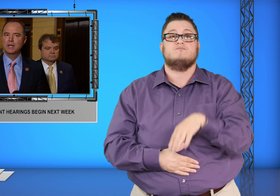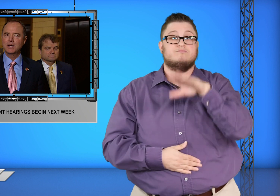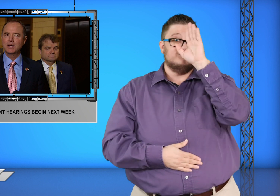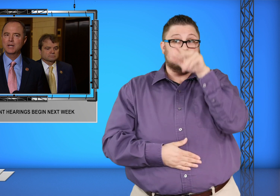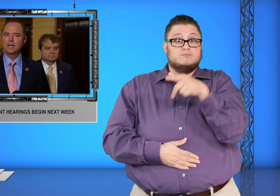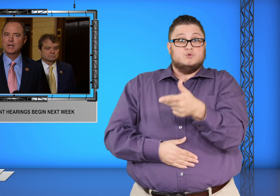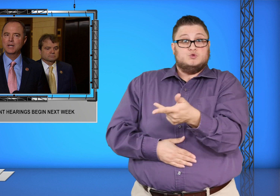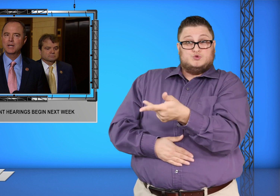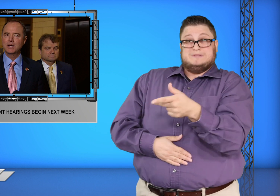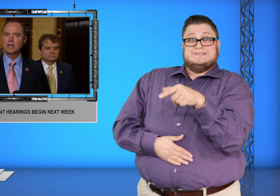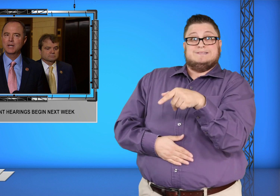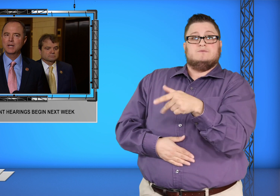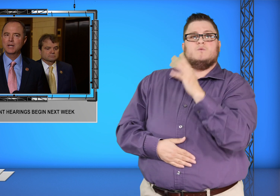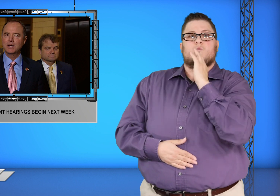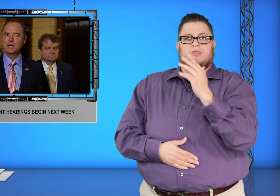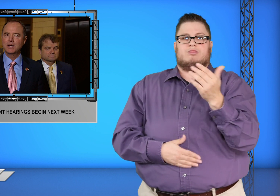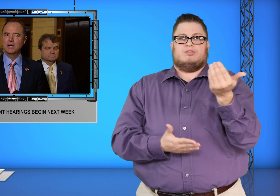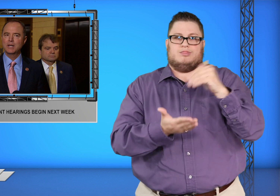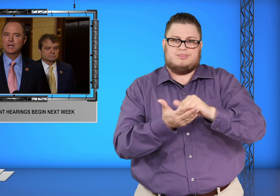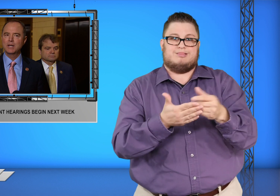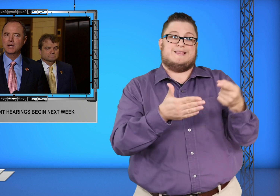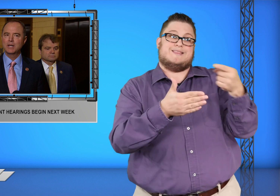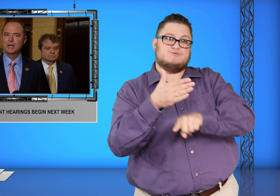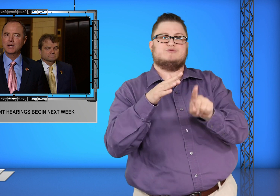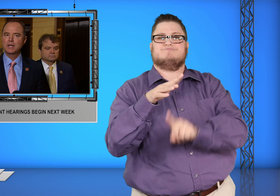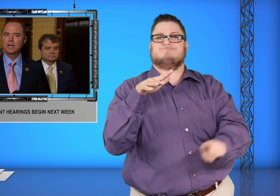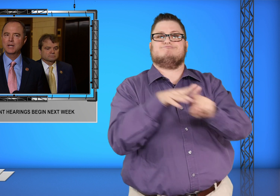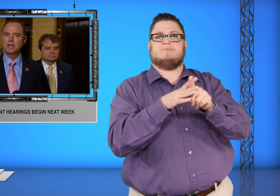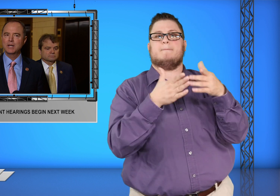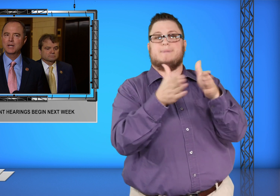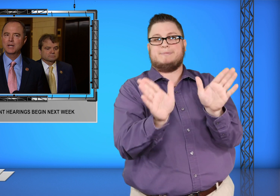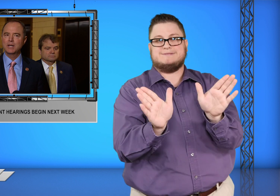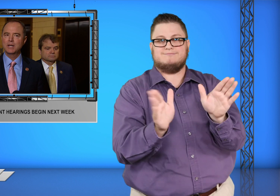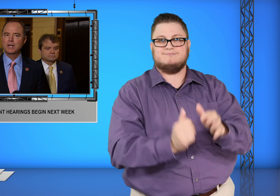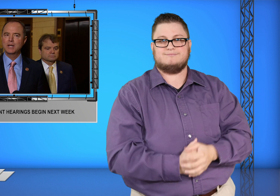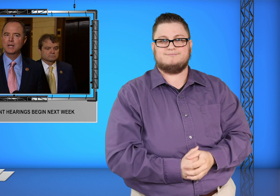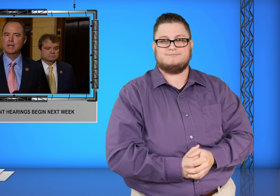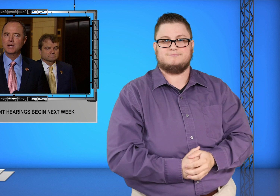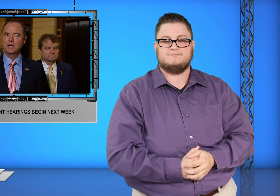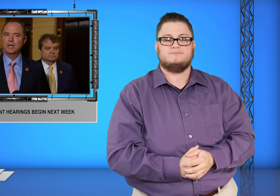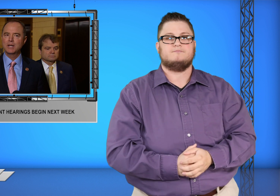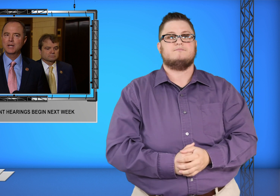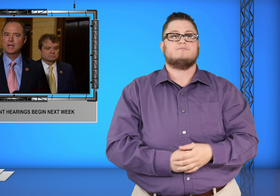including the three appearing next week.